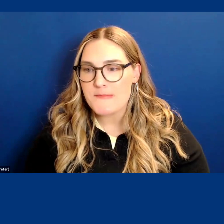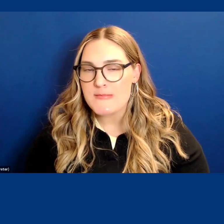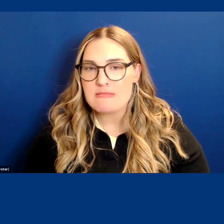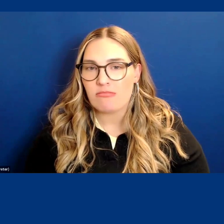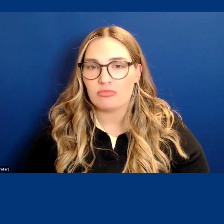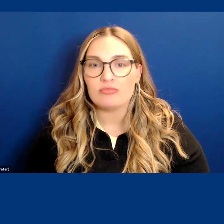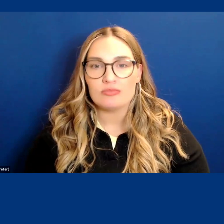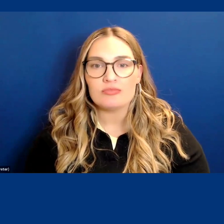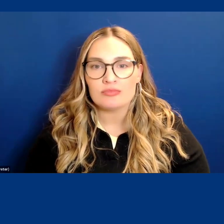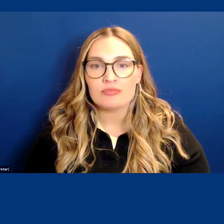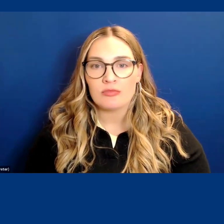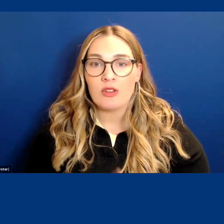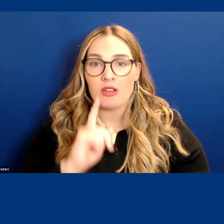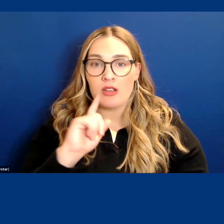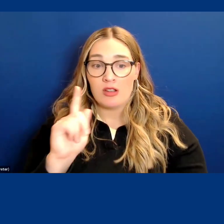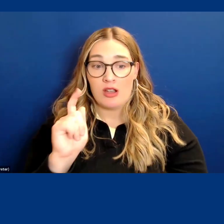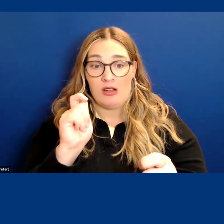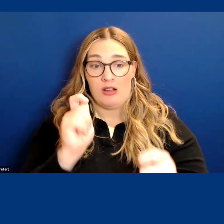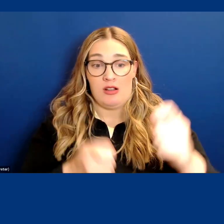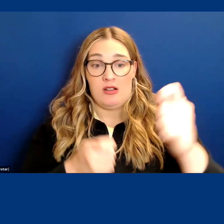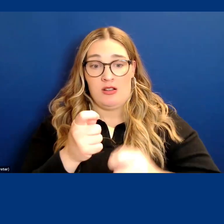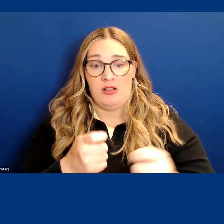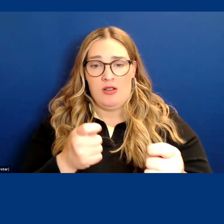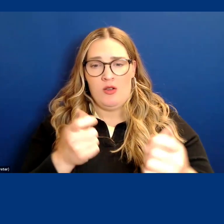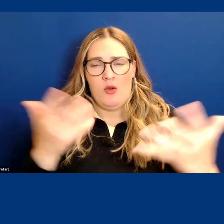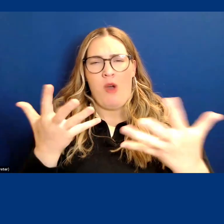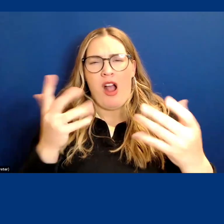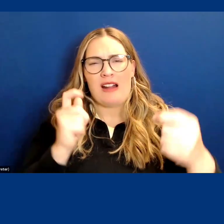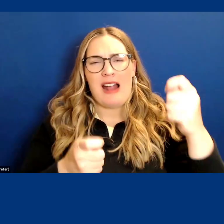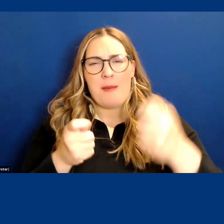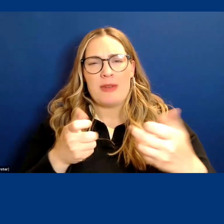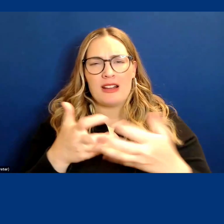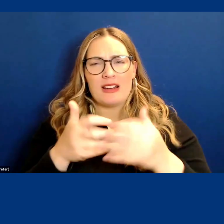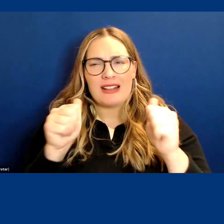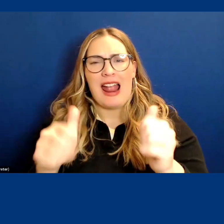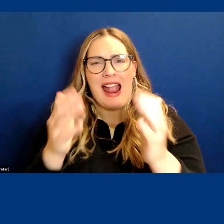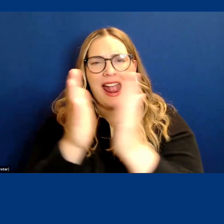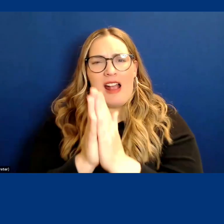accommodations can be asked for outside of the usual